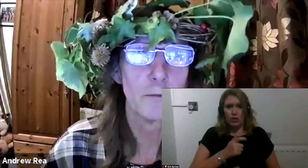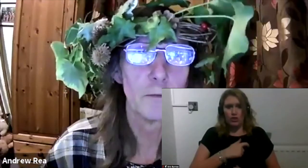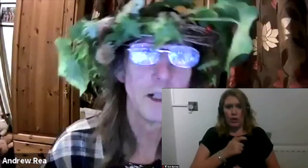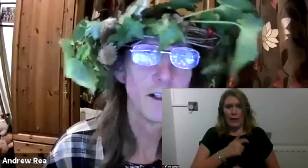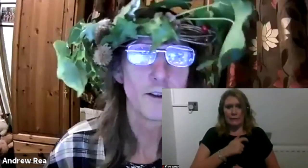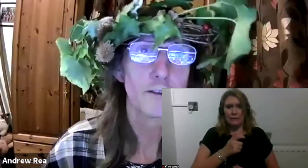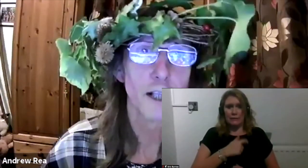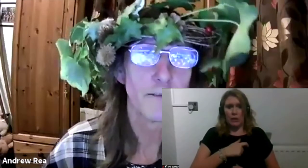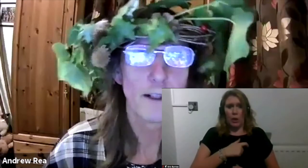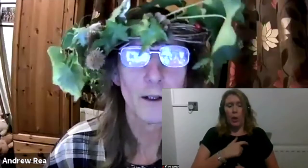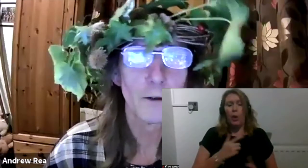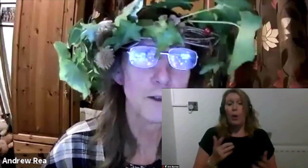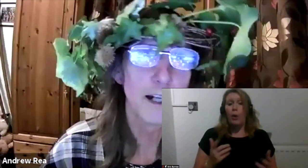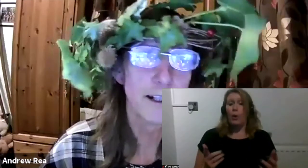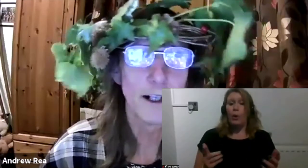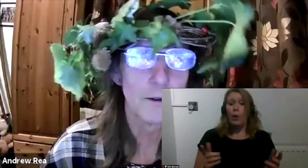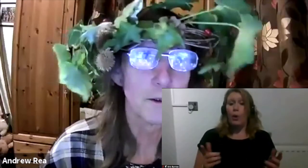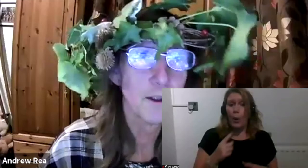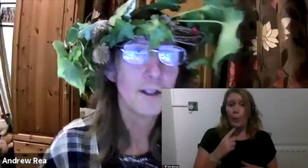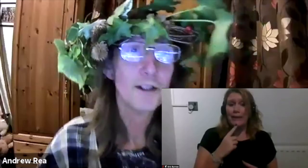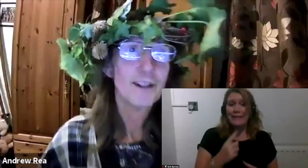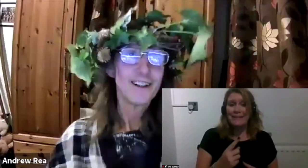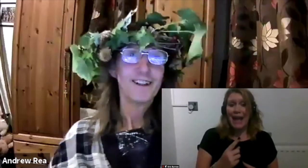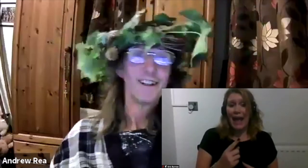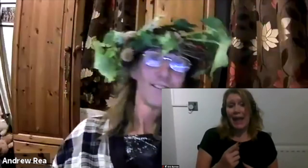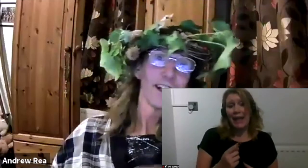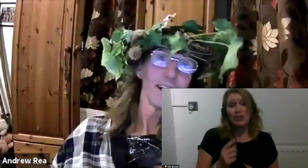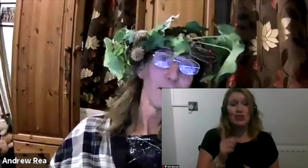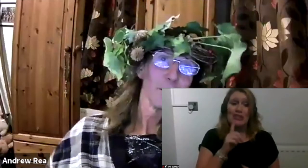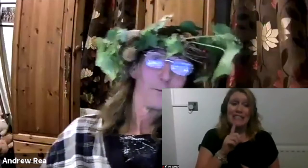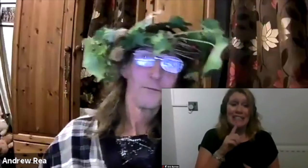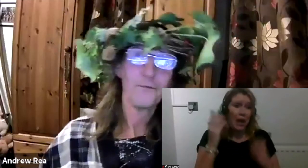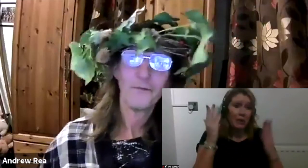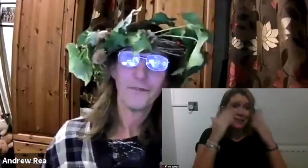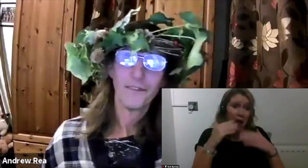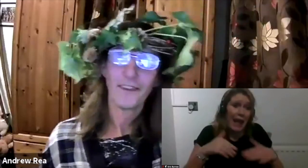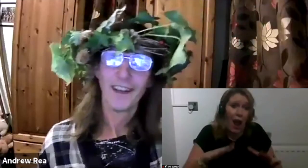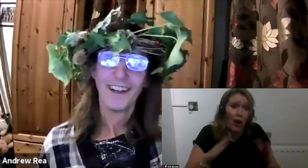come from, just another girls' night out. Thank you.